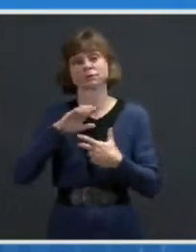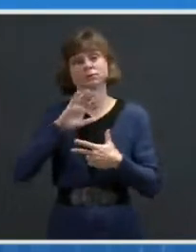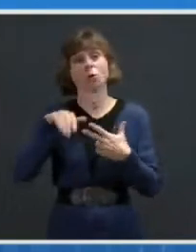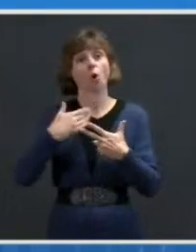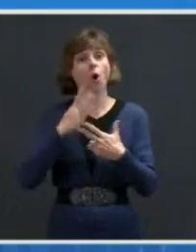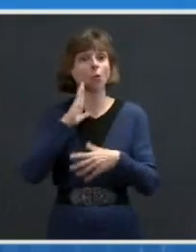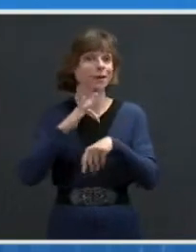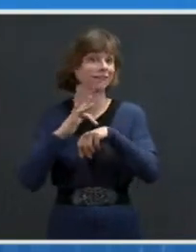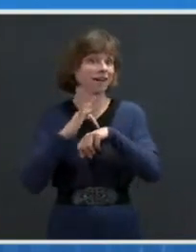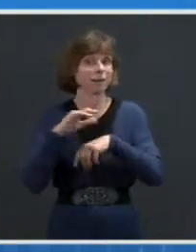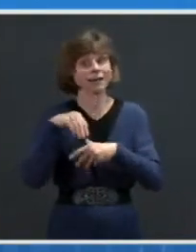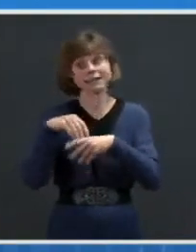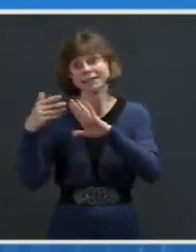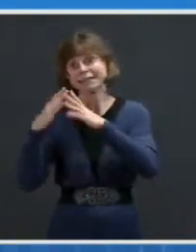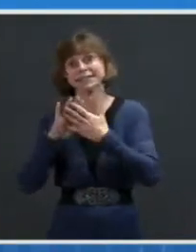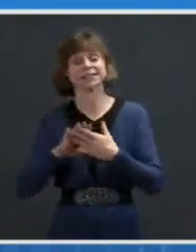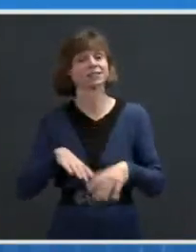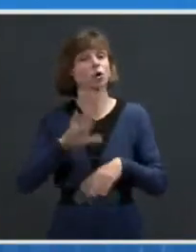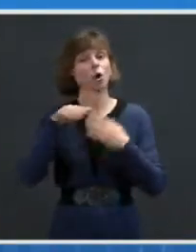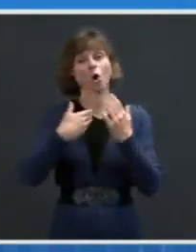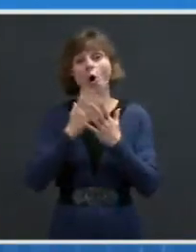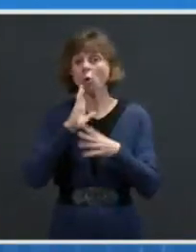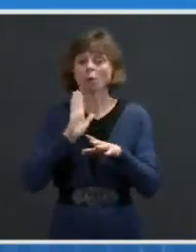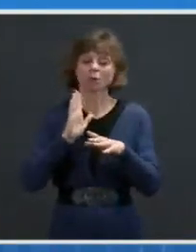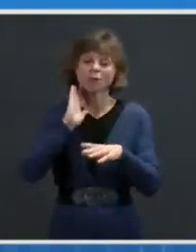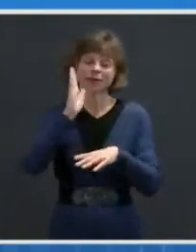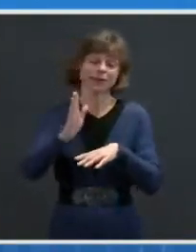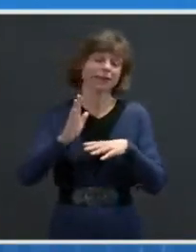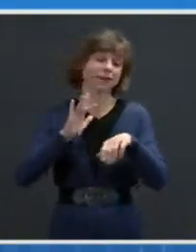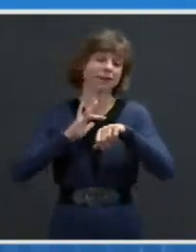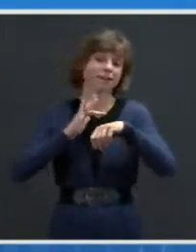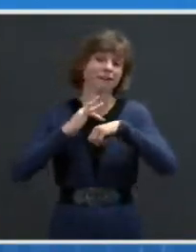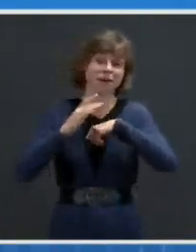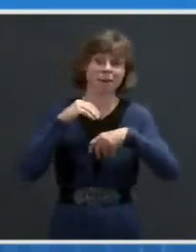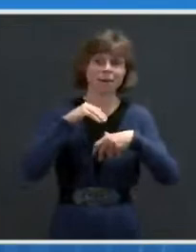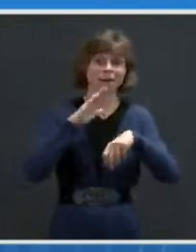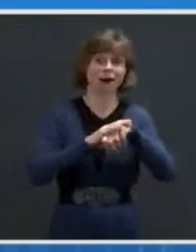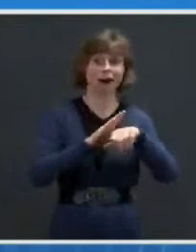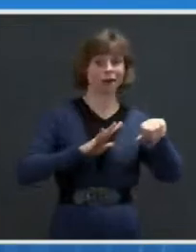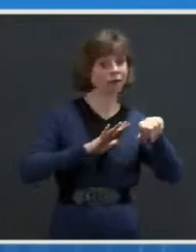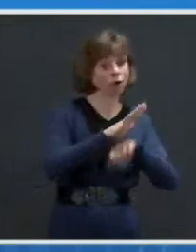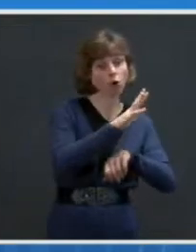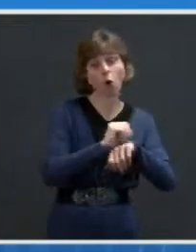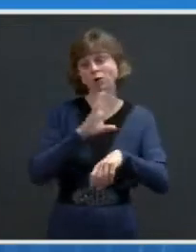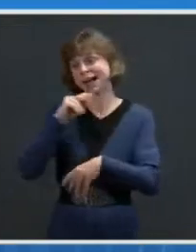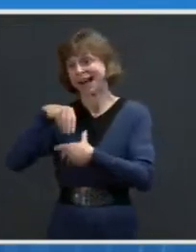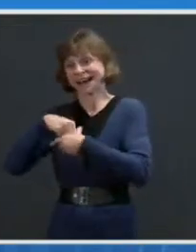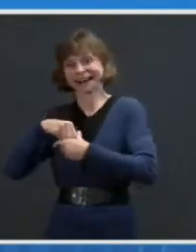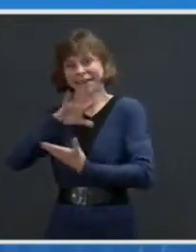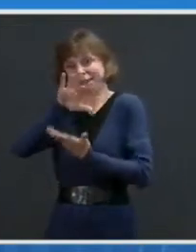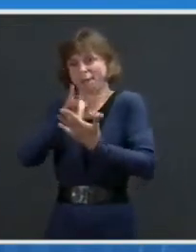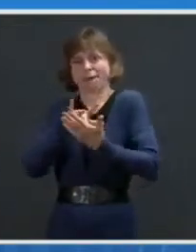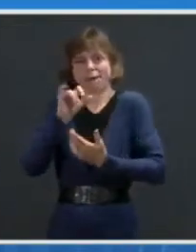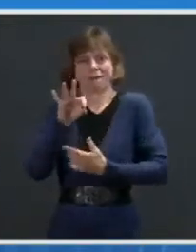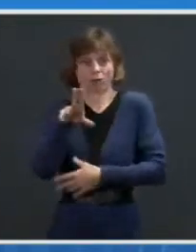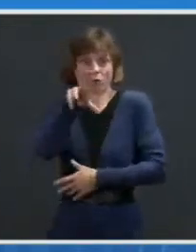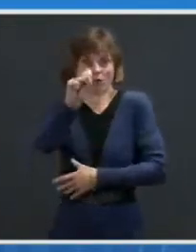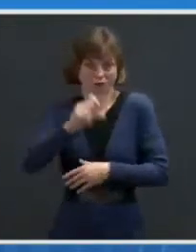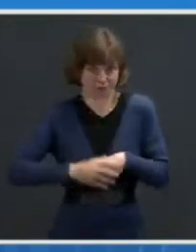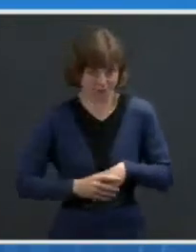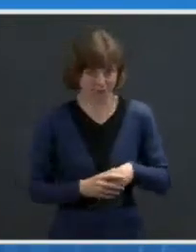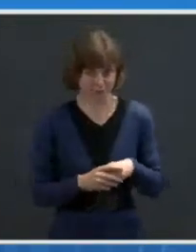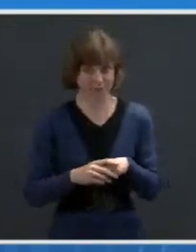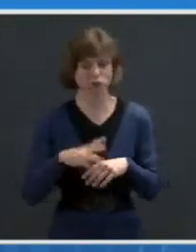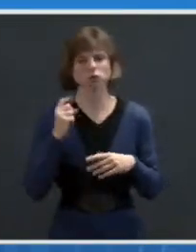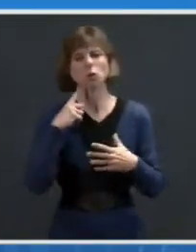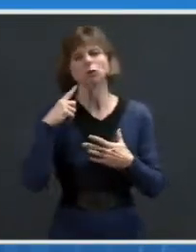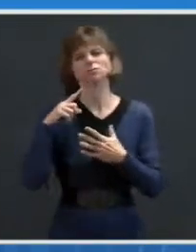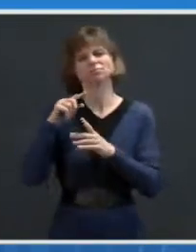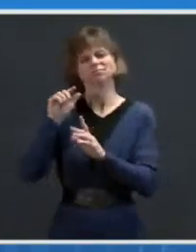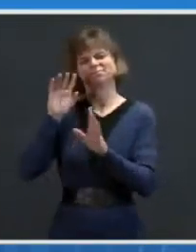VACCINES IN THE SUBURBS, ALL